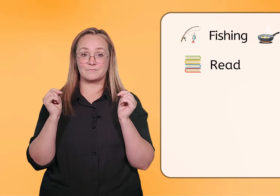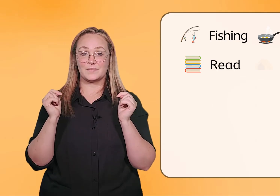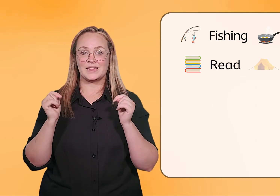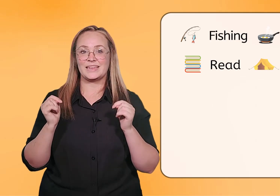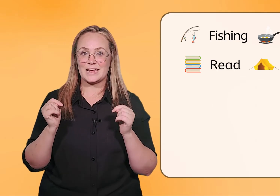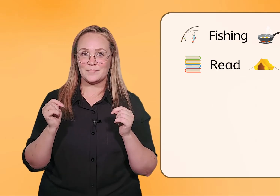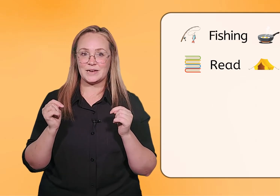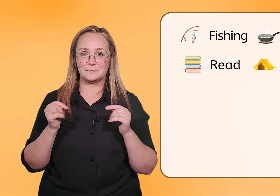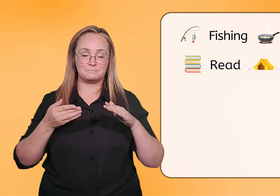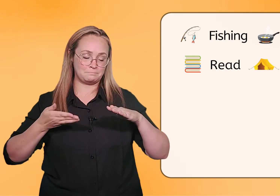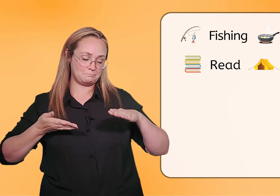Camping.